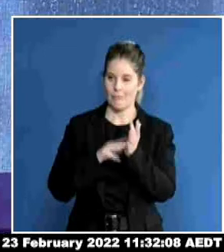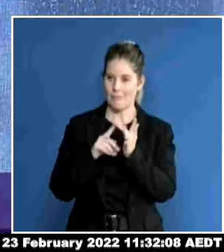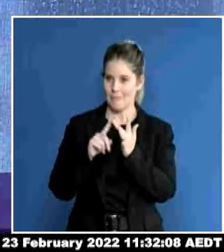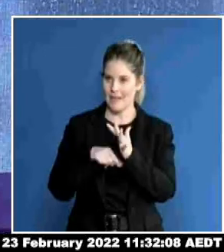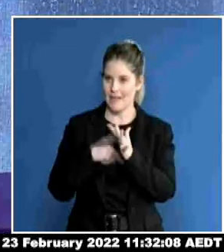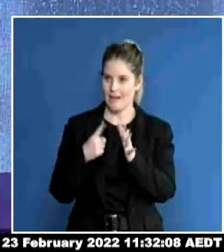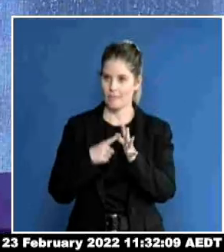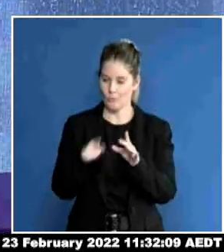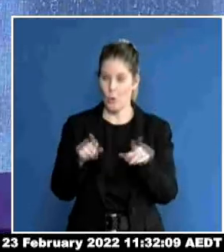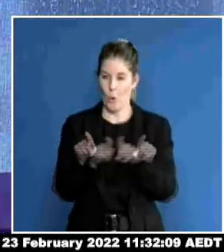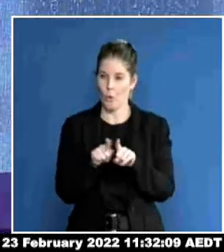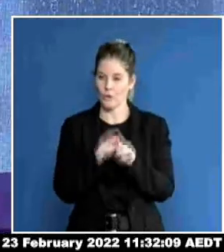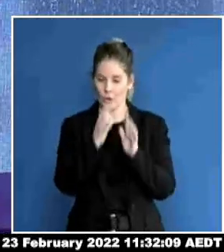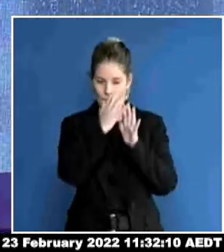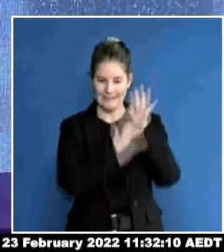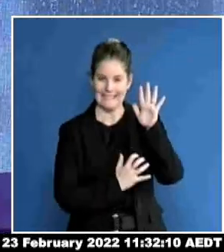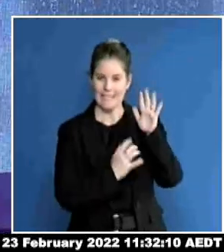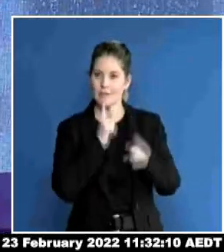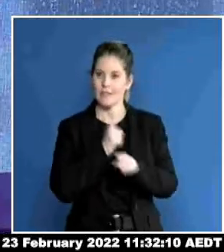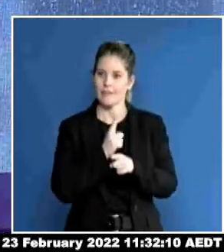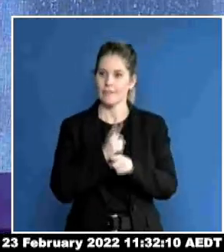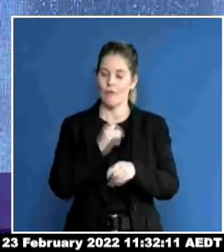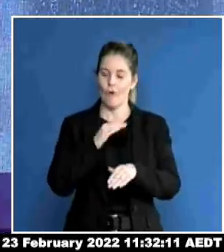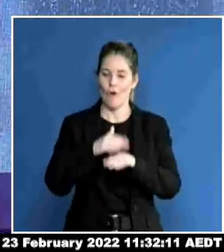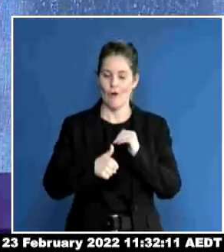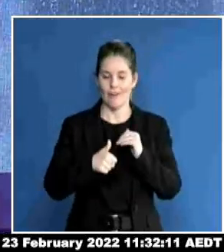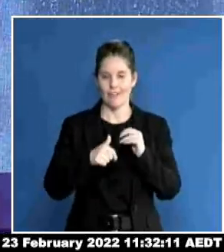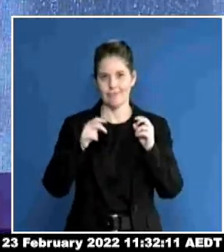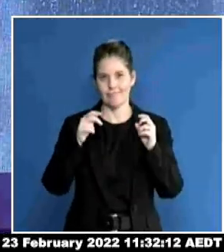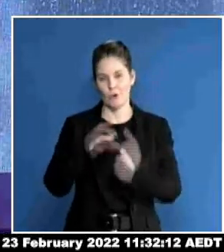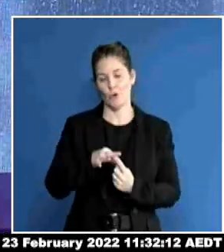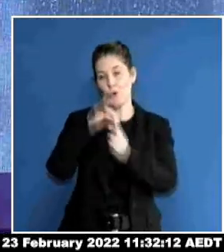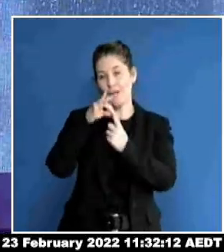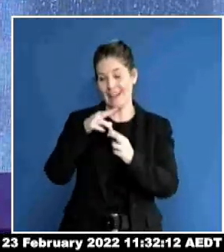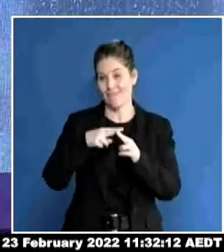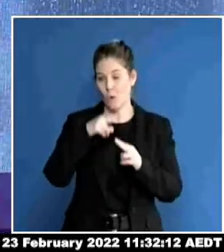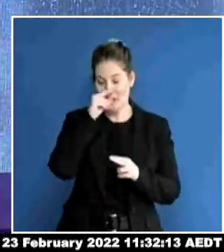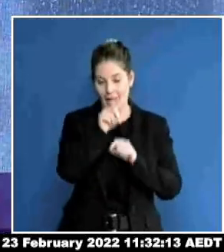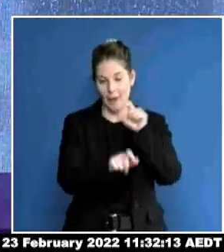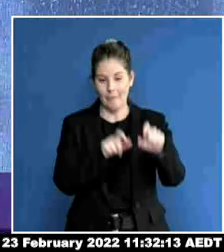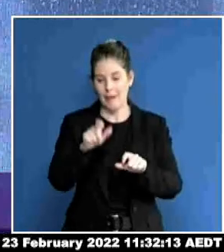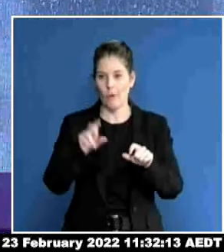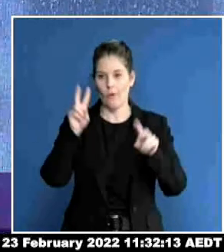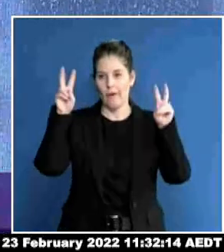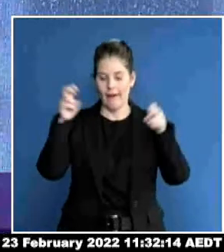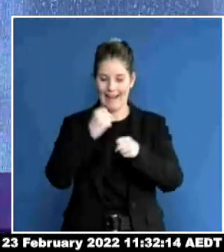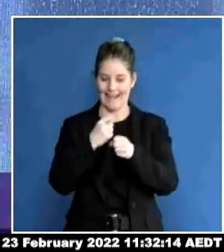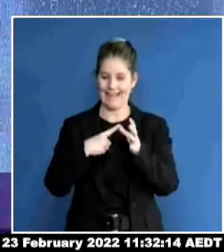call gatekeeping by sometimes teachers or other support people. Can you please explain that as well?